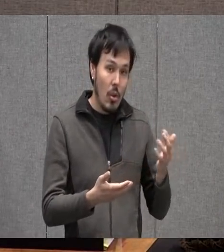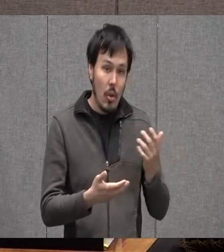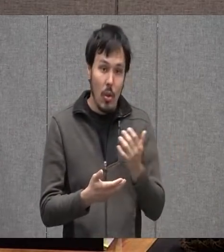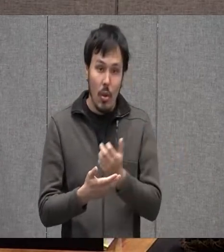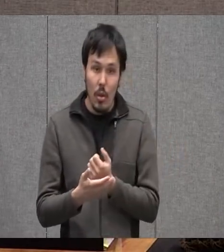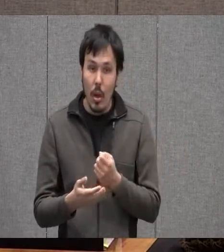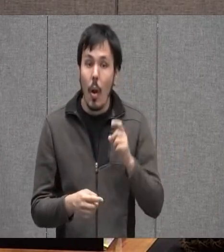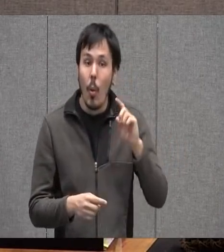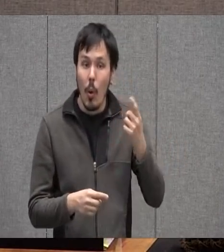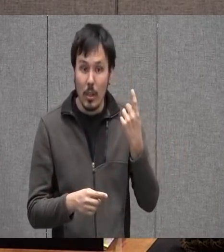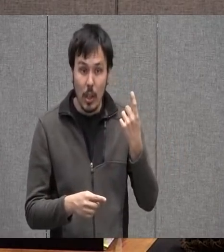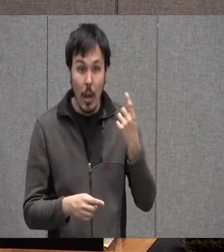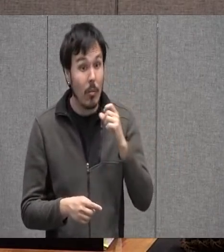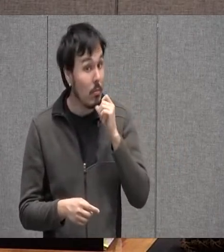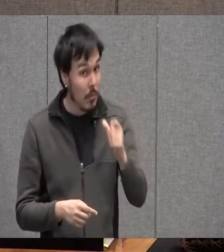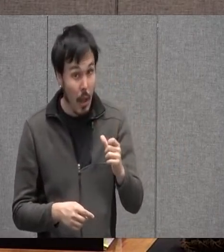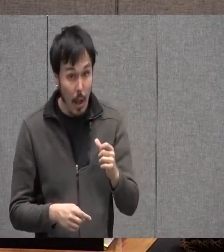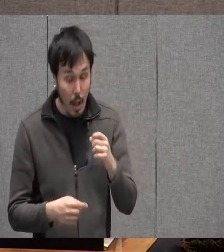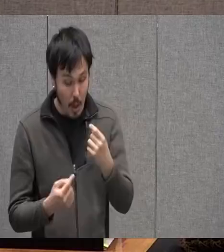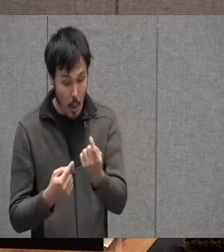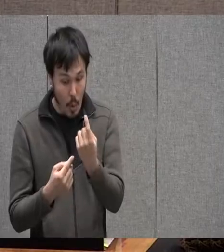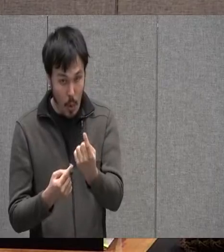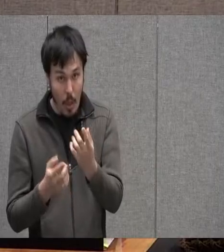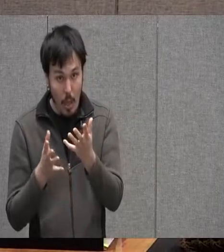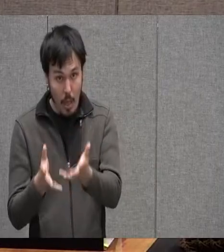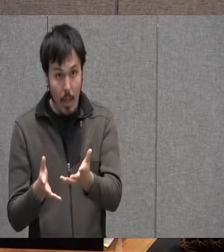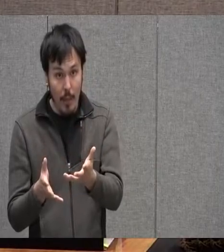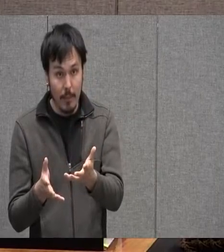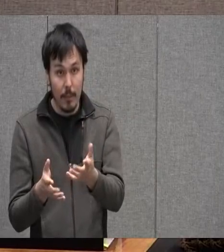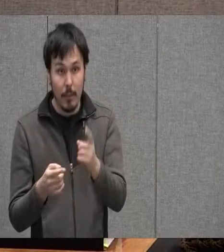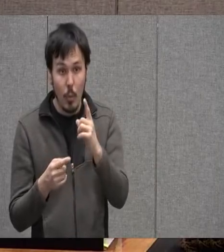but we have our extra 5%.